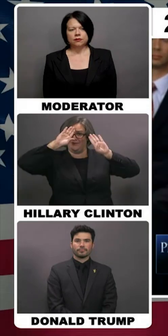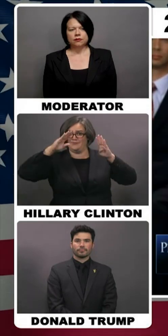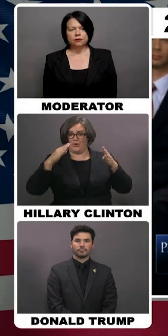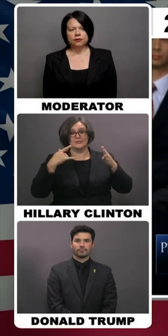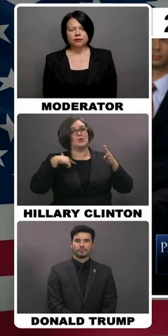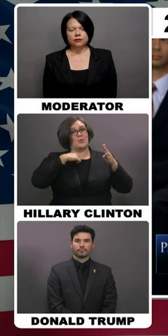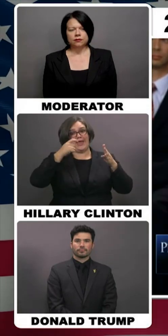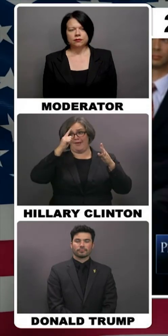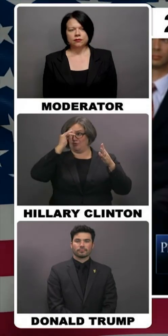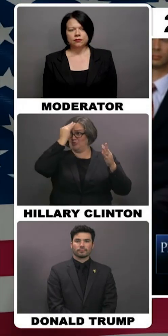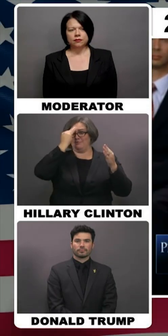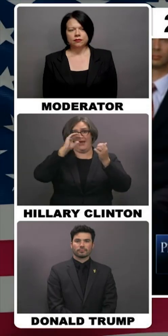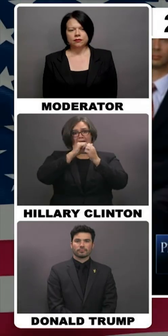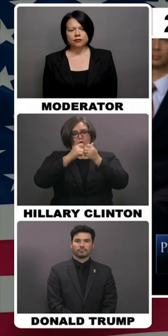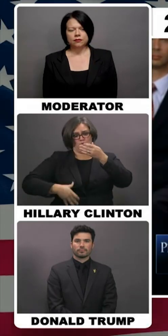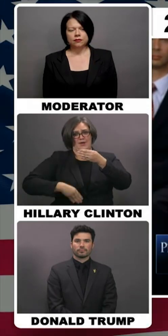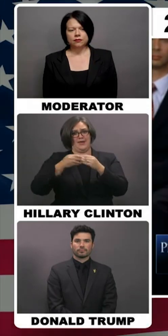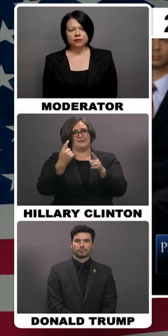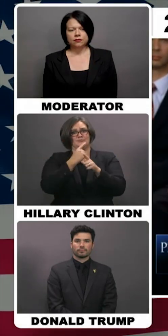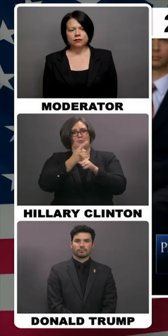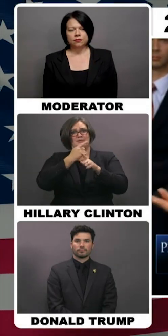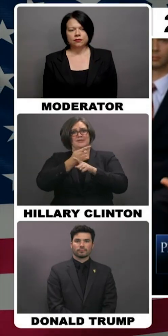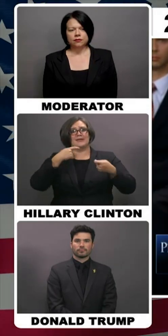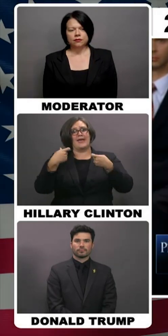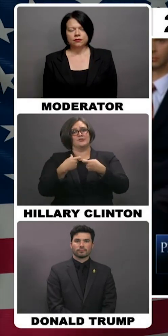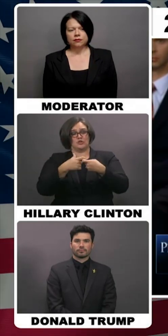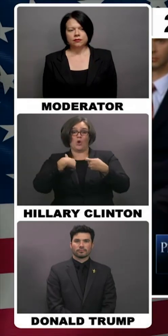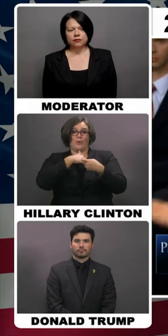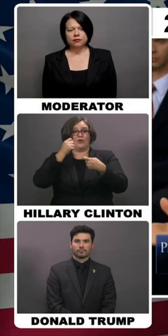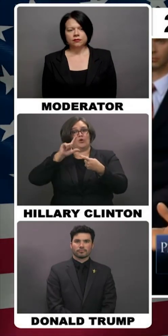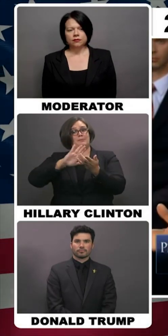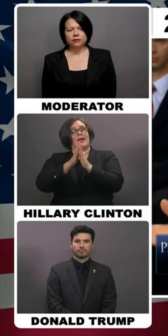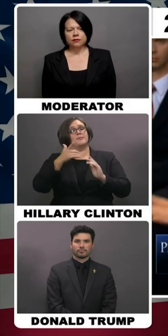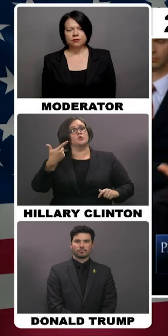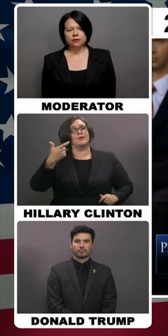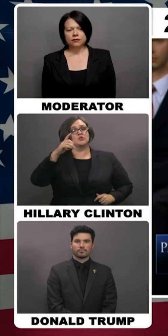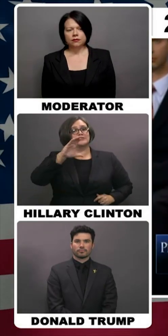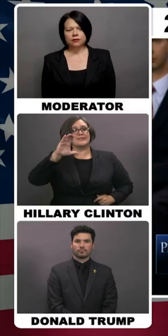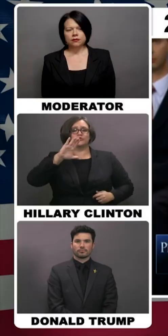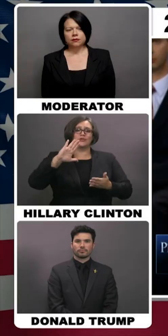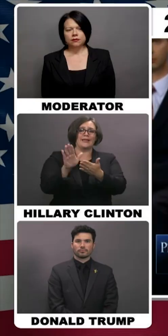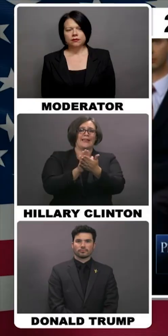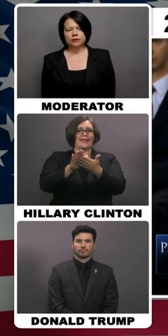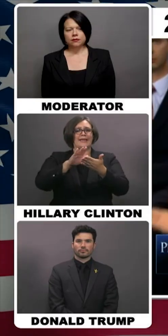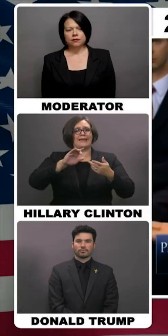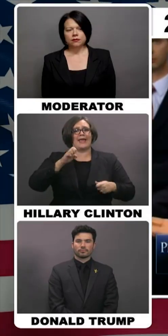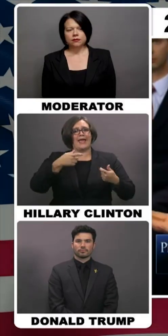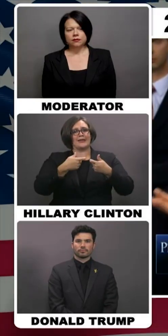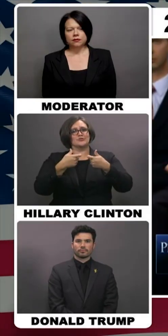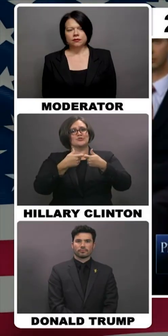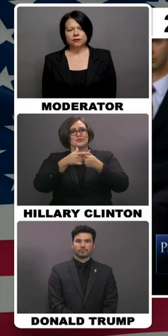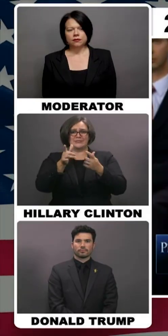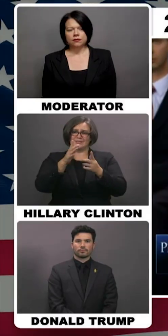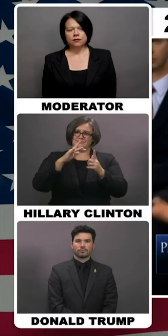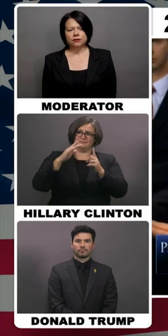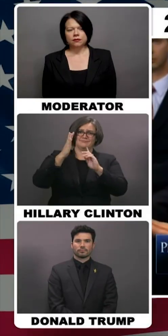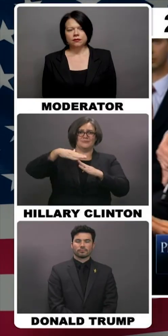because I think we can be the 21st century clean energy superpower and create millions of new jobs and businesses.